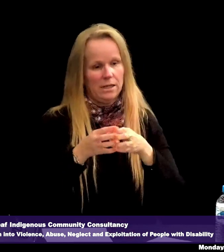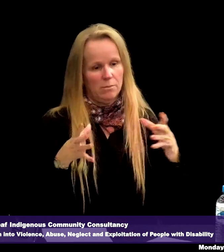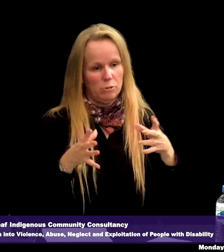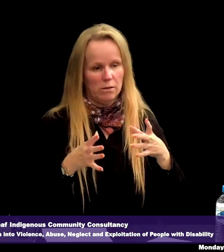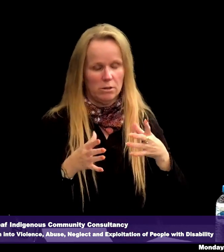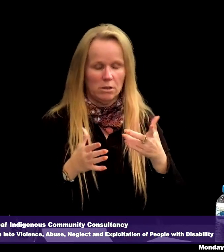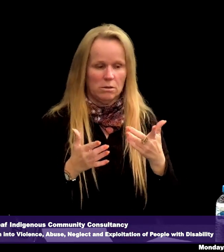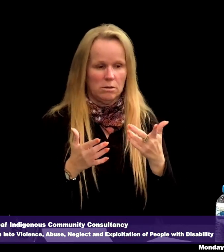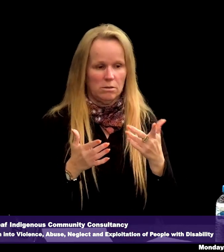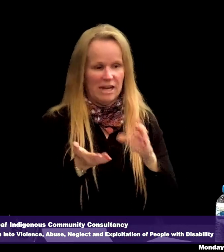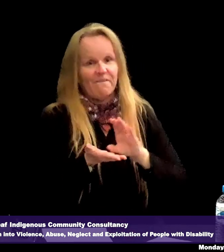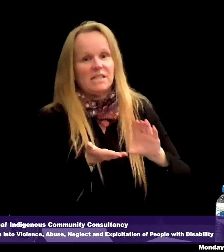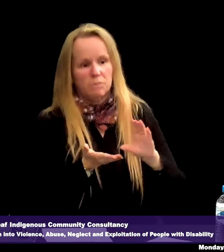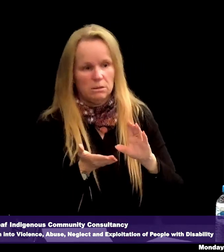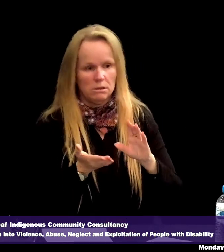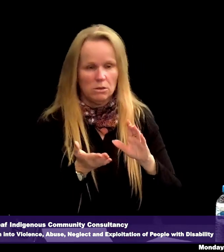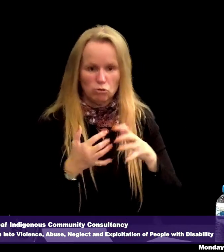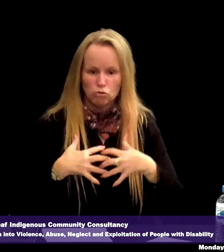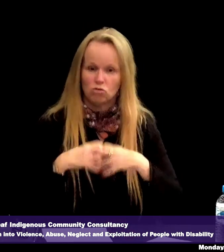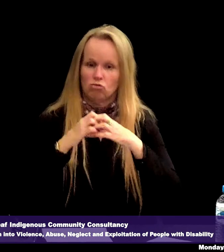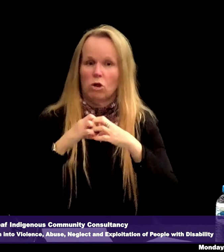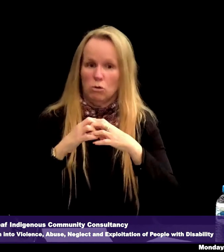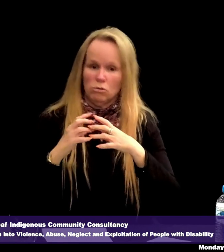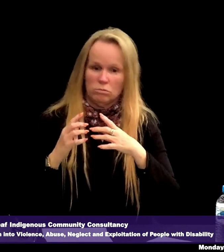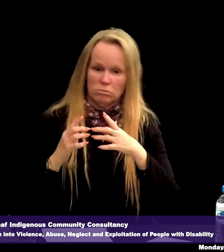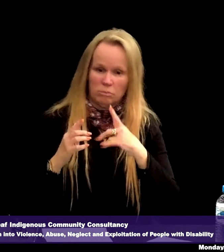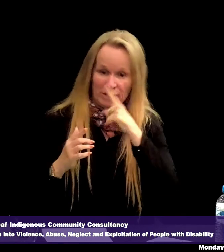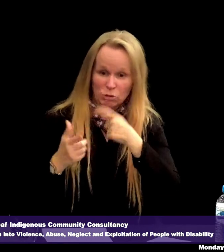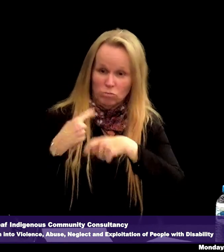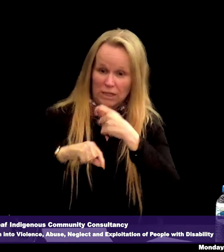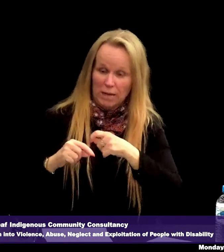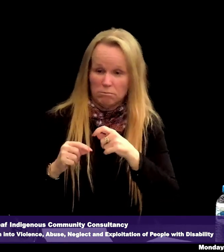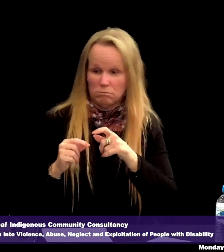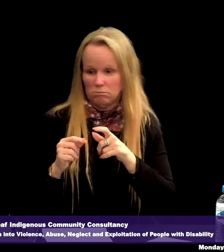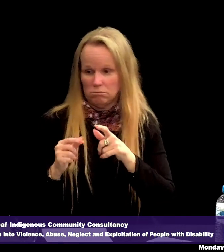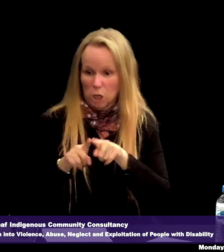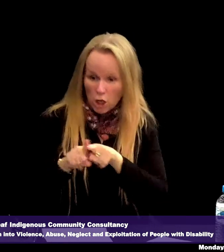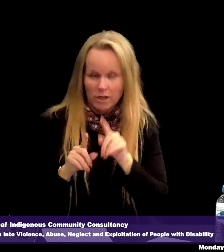Currently, we are seeing a larger pool, a bit more investment in trying to help people